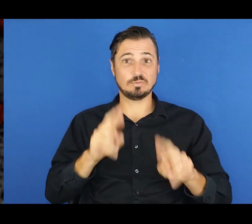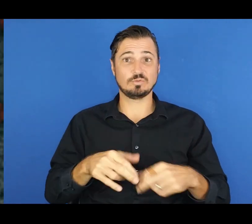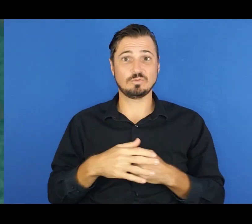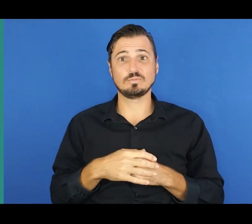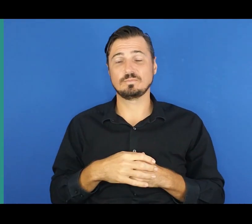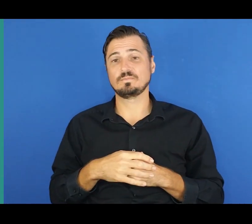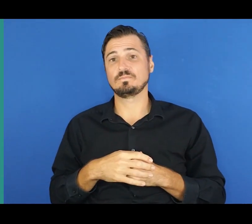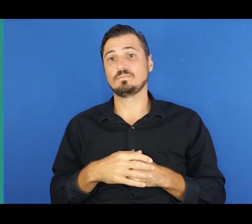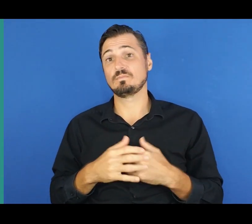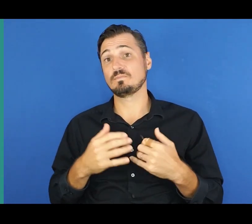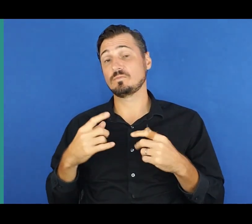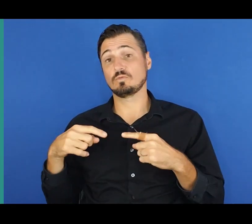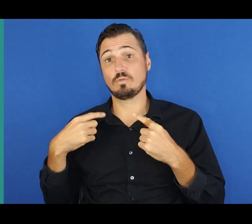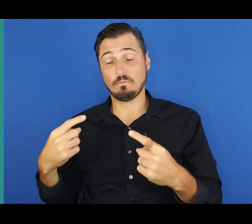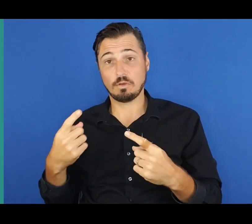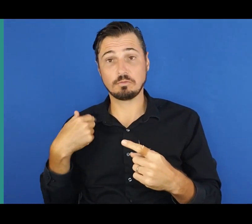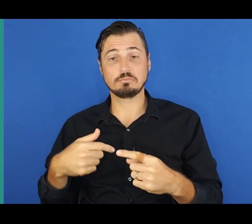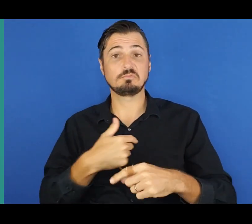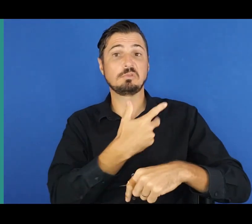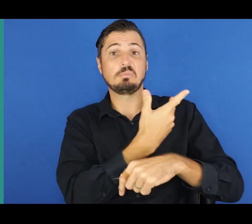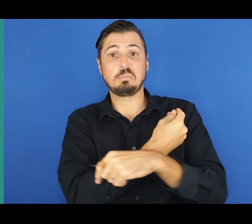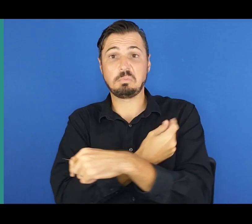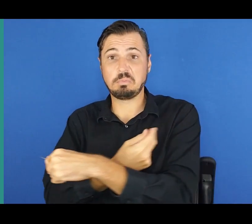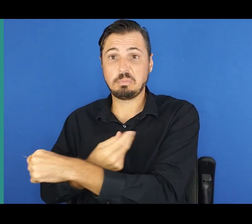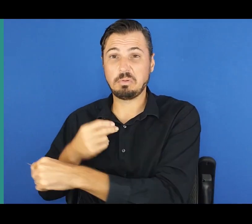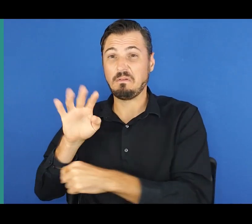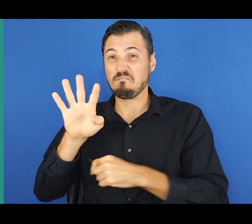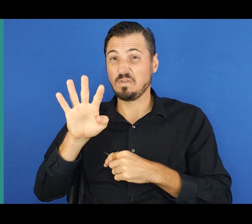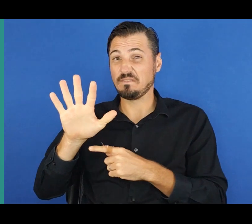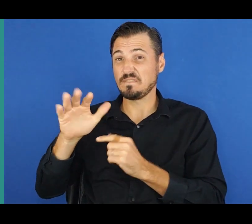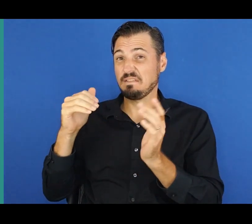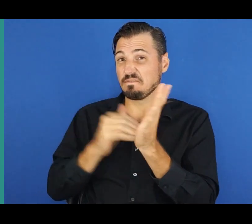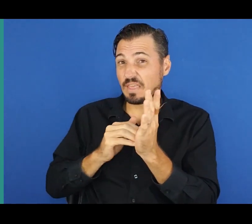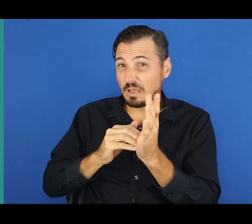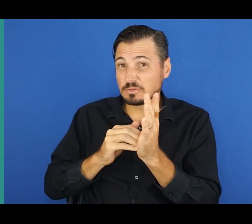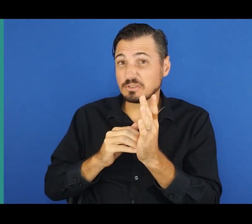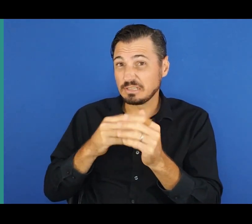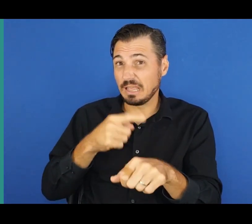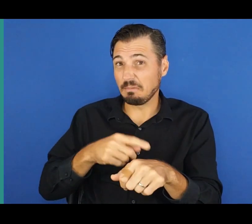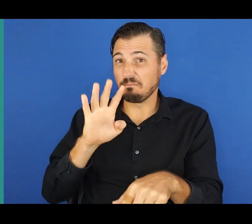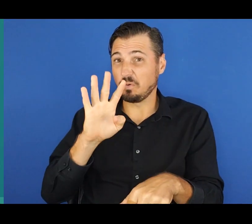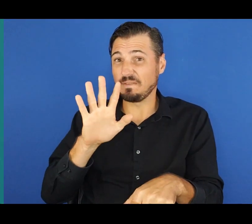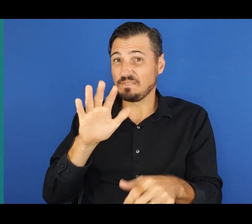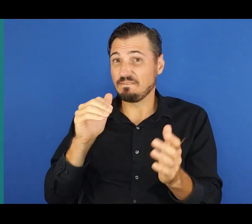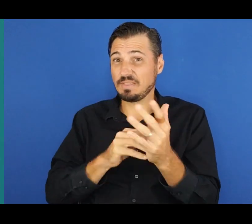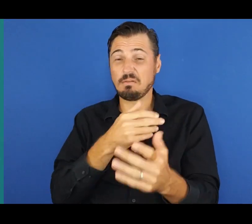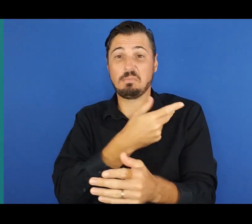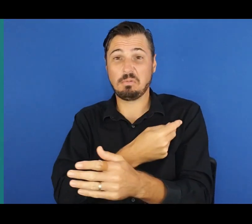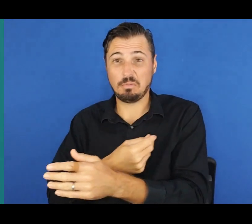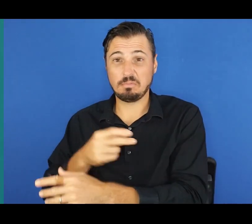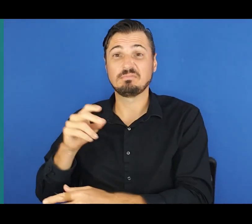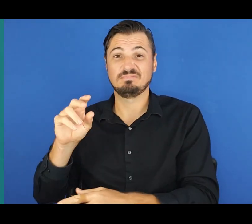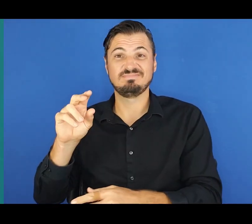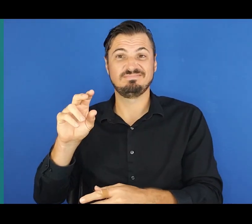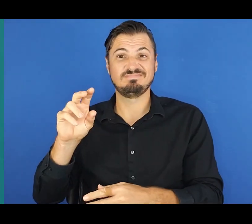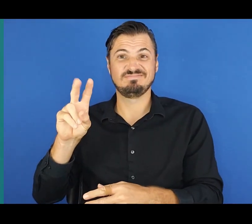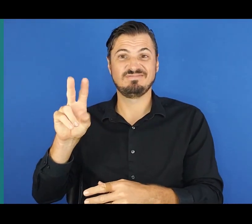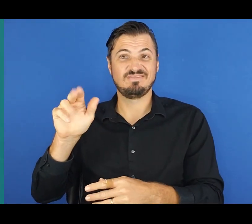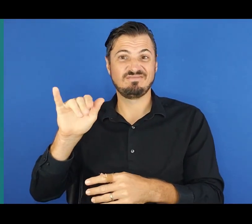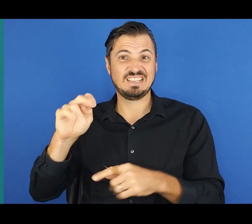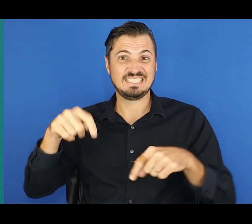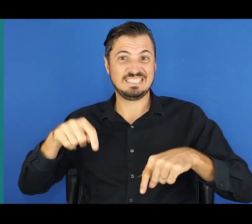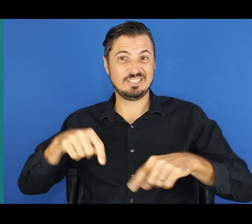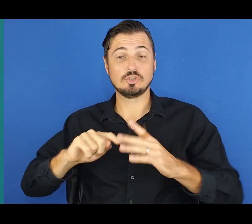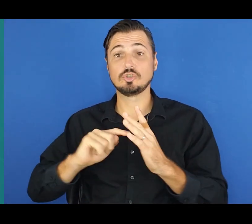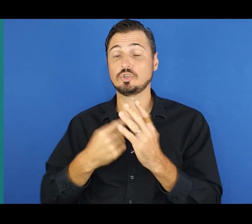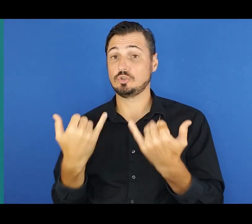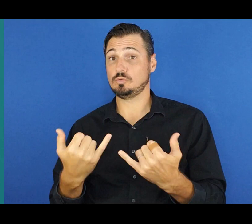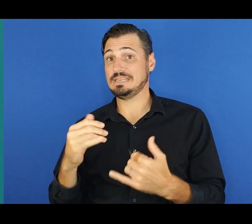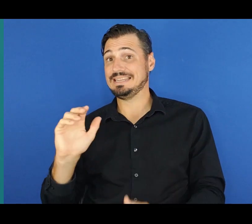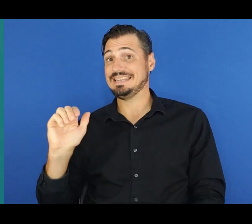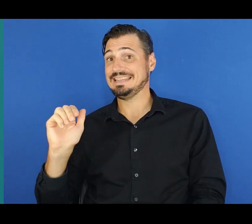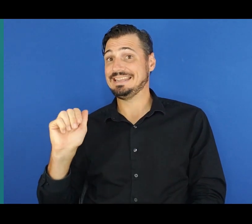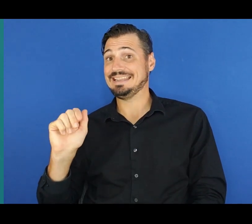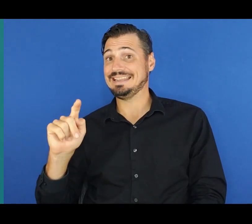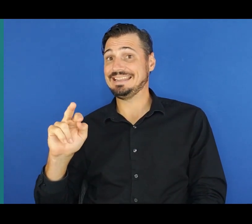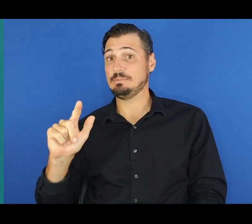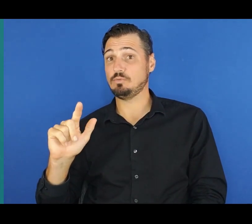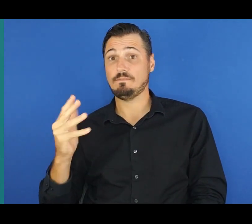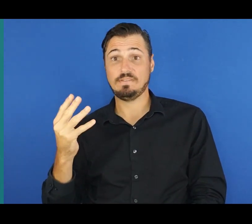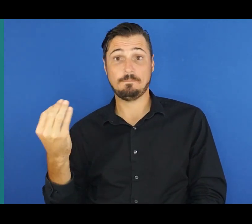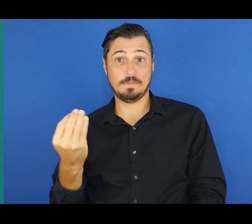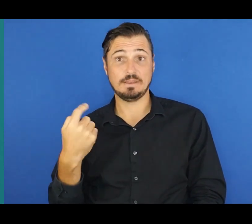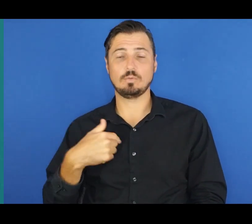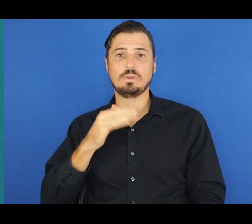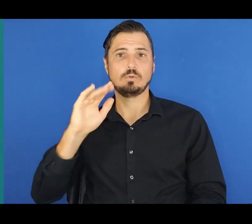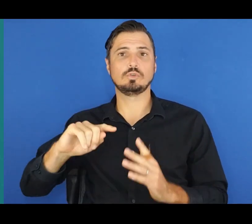To date, we have administered more than 45,000 doses of COVID-19 vaccines on Kaua‘i. Starting today, Monday, April 5, we are moving into Phase 2 of our vaccination program.